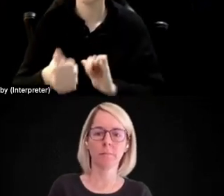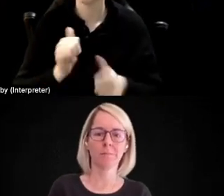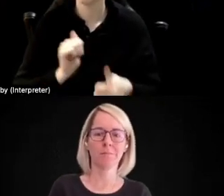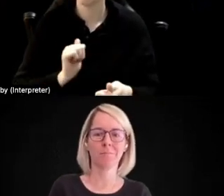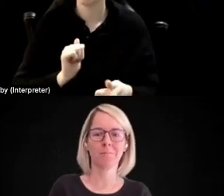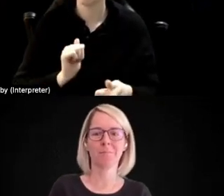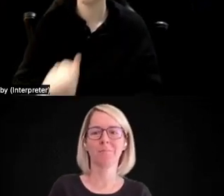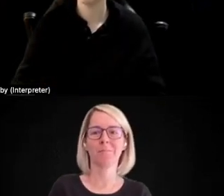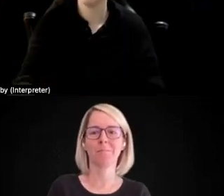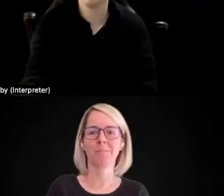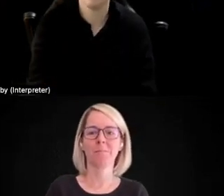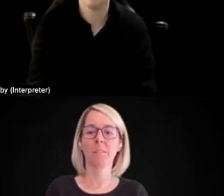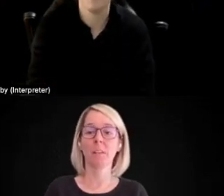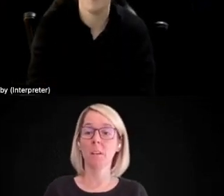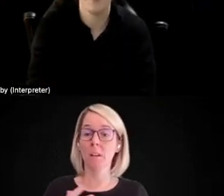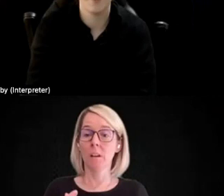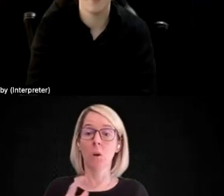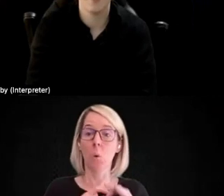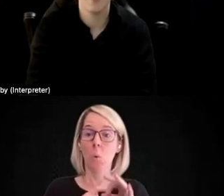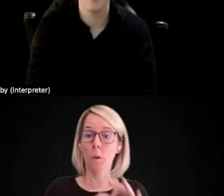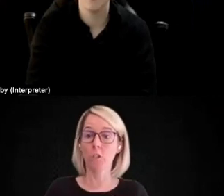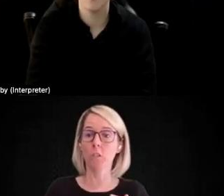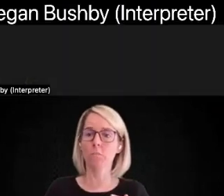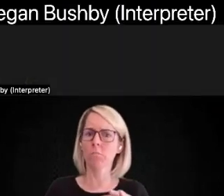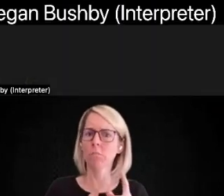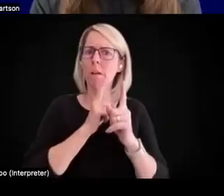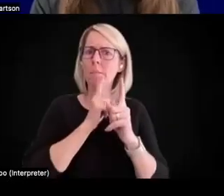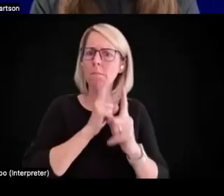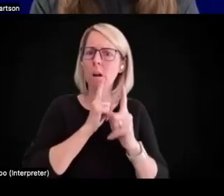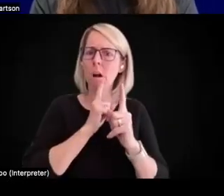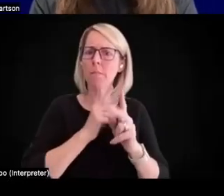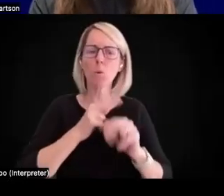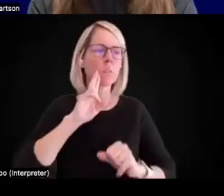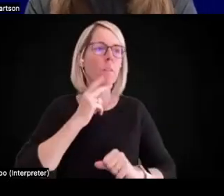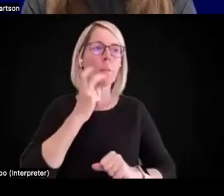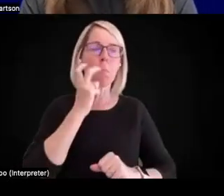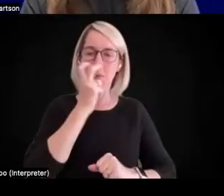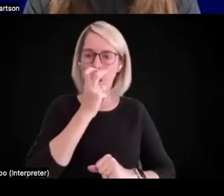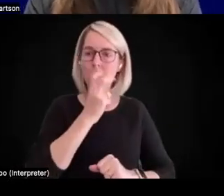"Any advice for those who may be deafblind and have severe disabilities as well?".